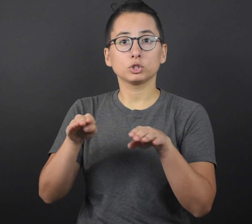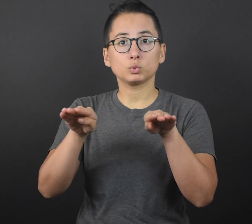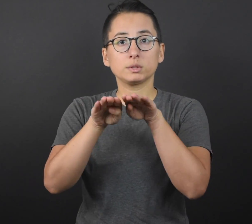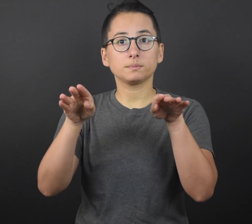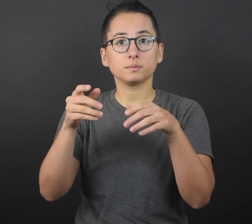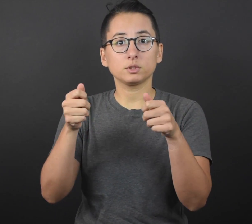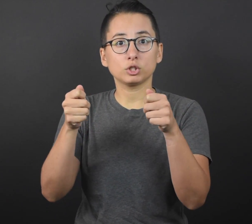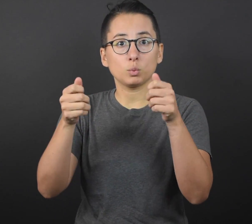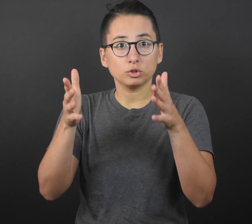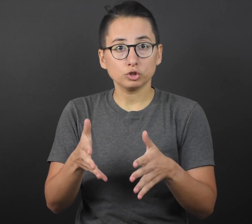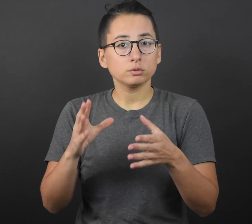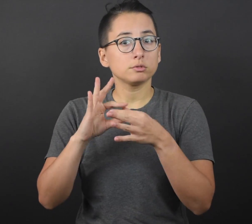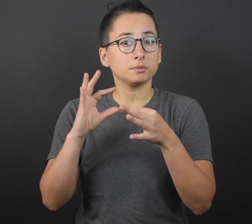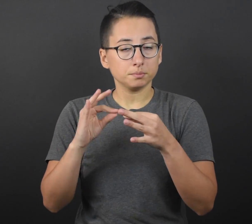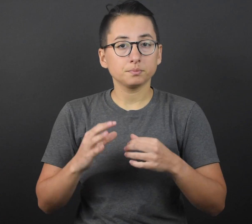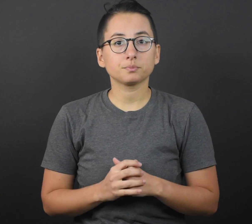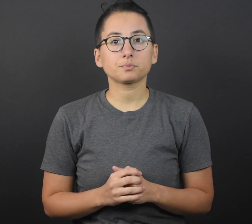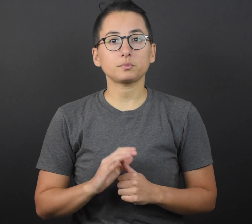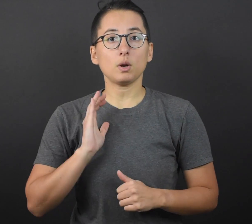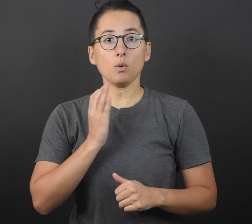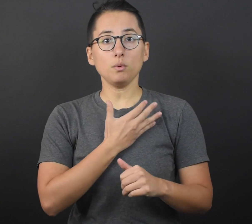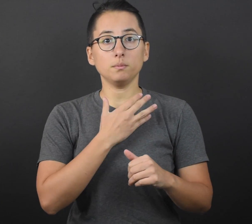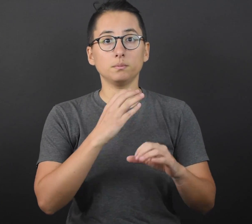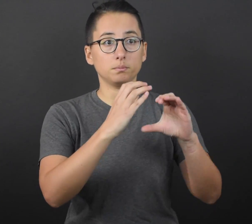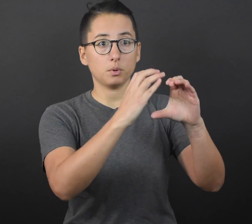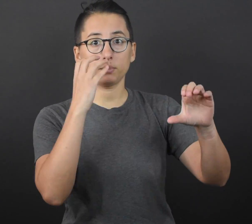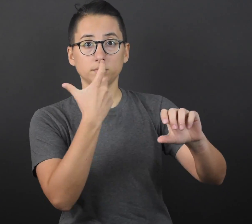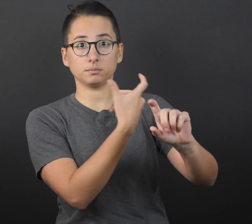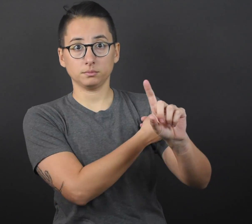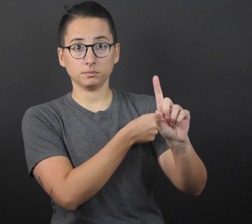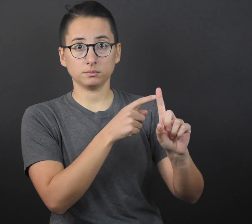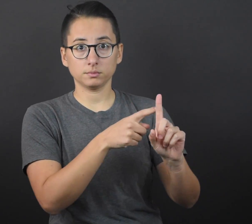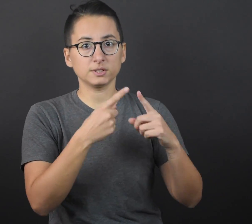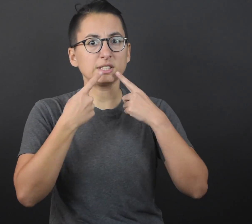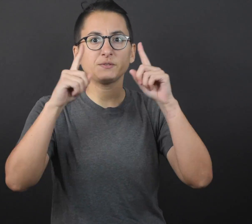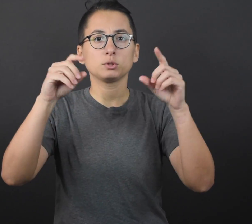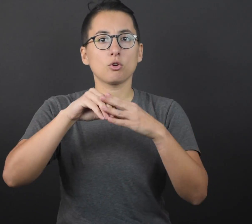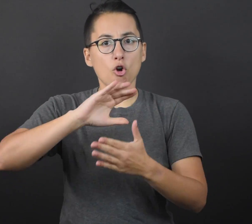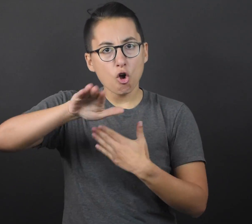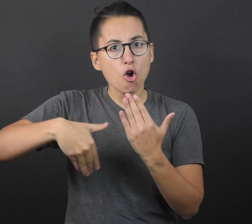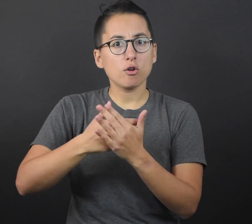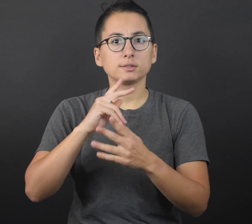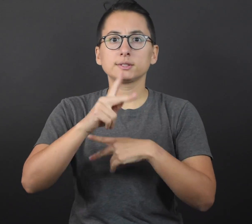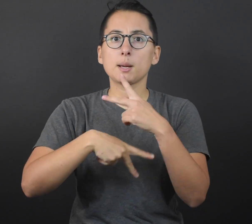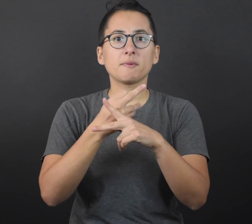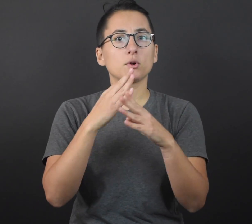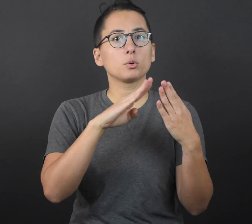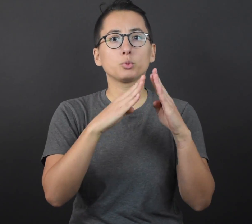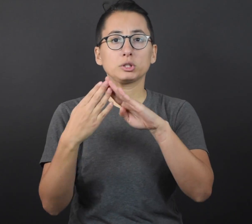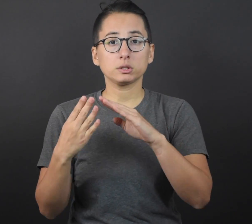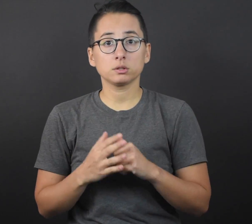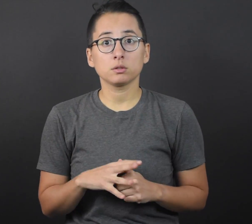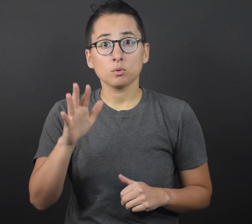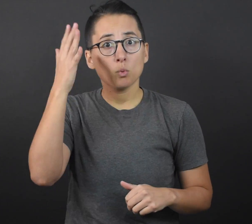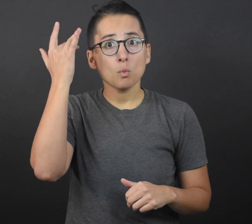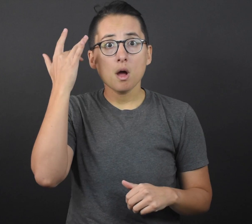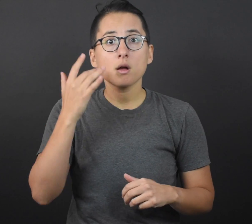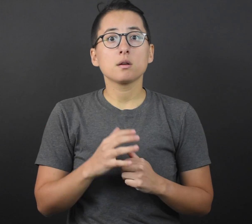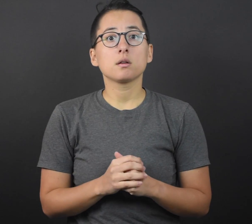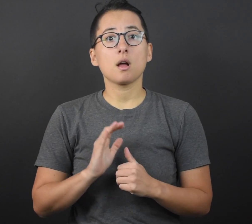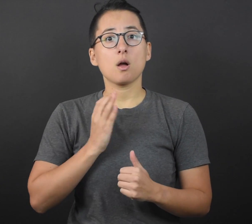our committed community partners who identified barriers and gaps in vaccine access, requested